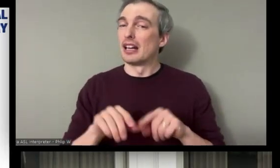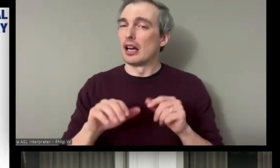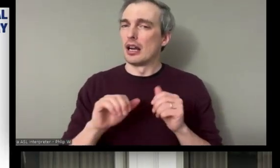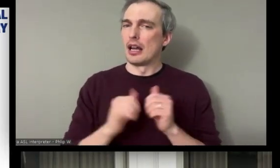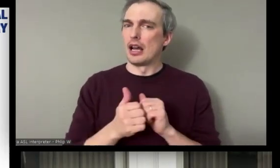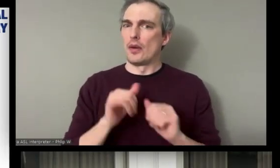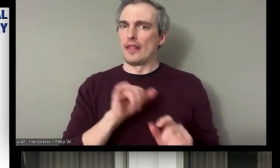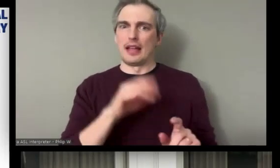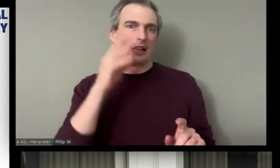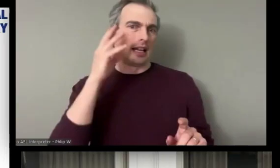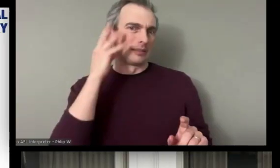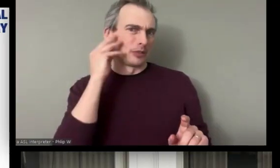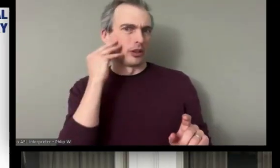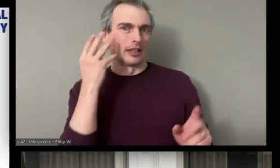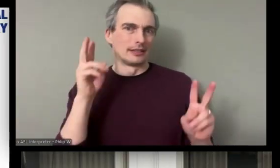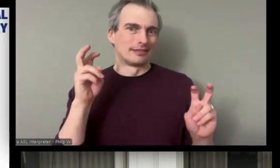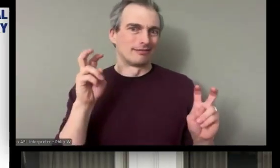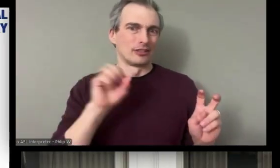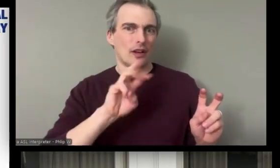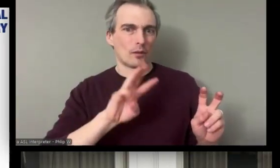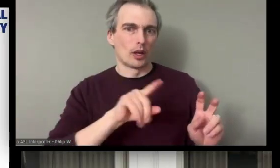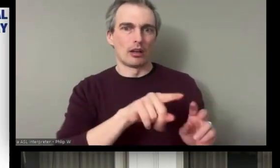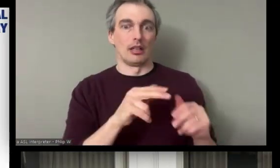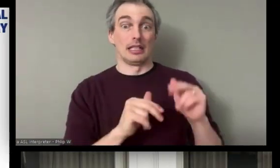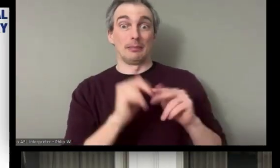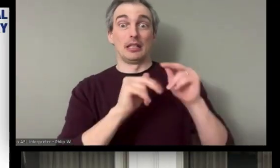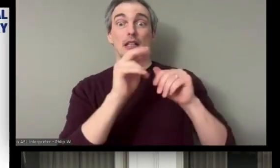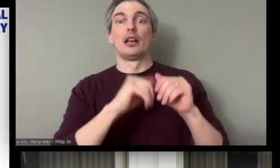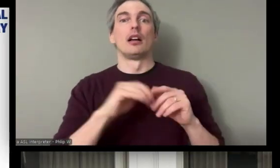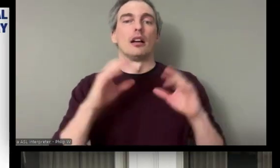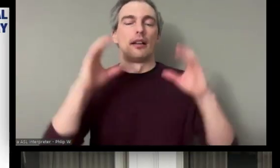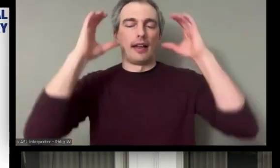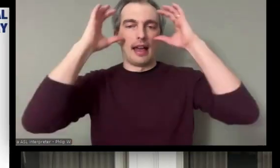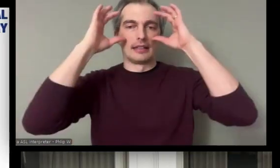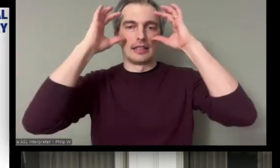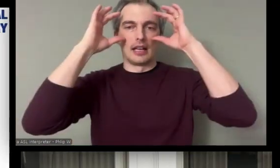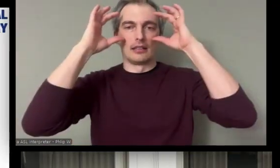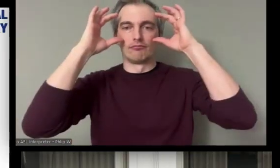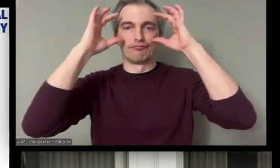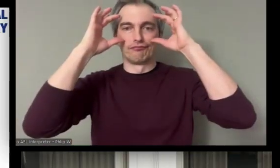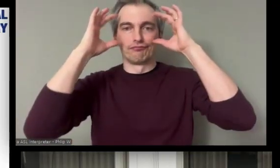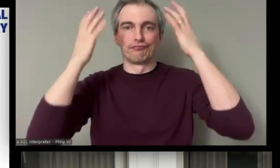people might have the headset at different heights, depending on their stature and where they're sitting.